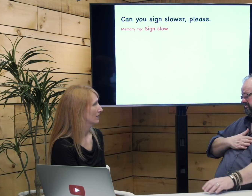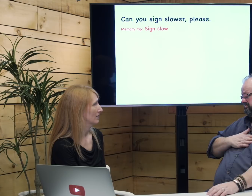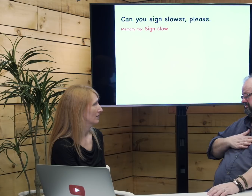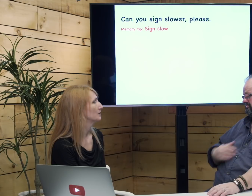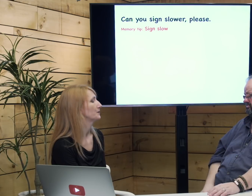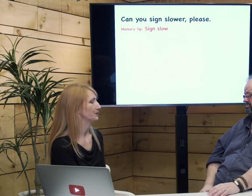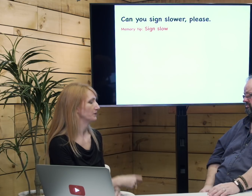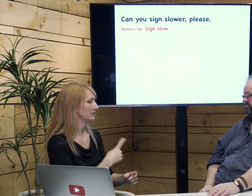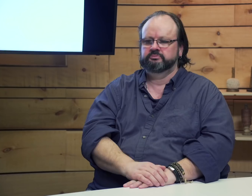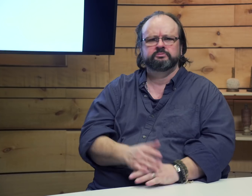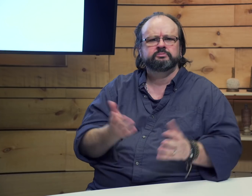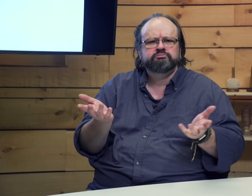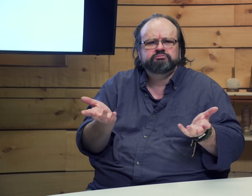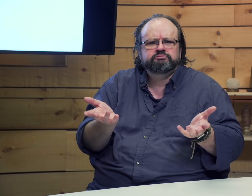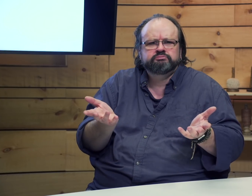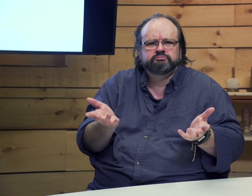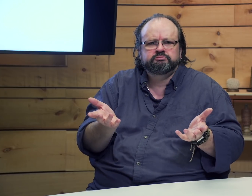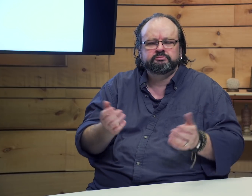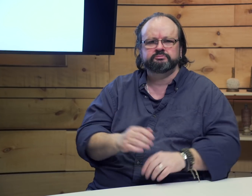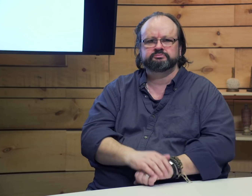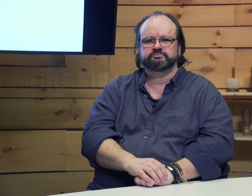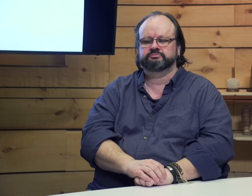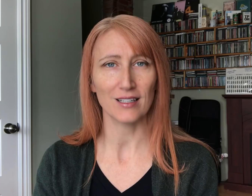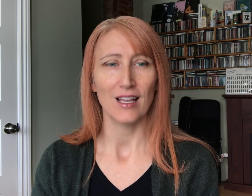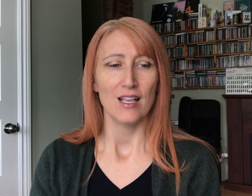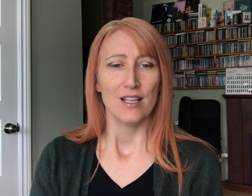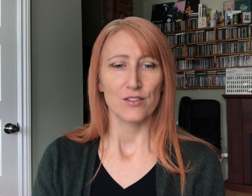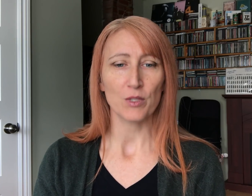and the third video quizzes you on your knowledge of that lesson. So I'm going to